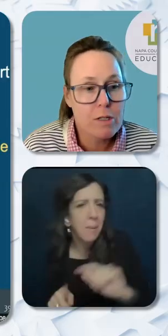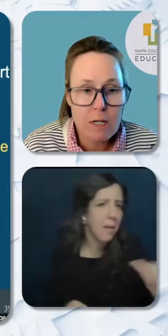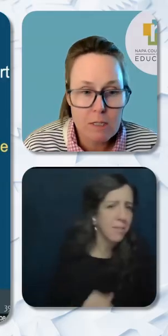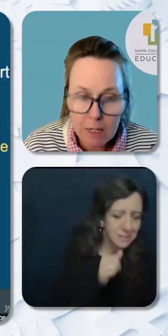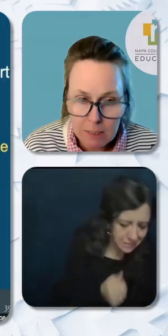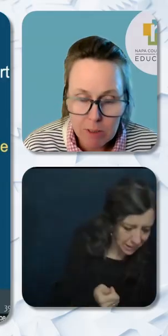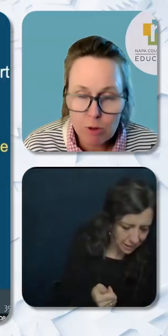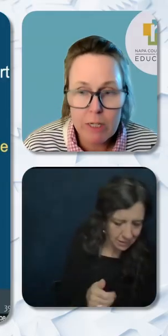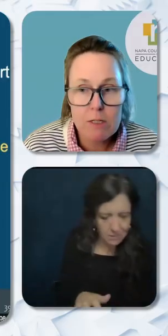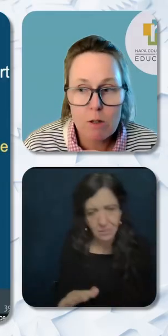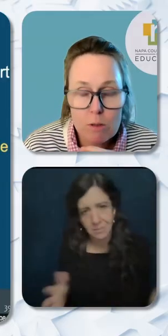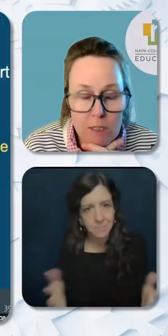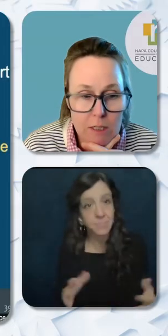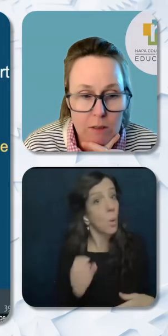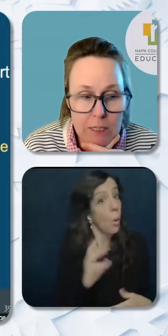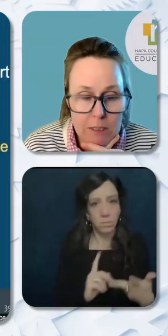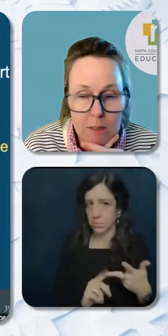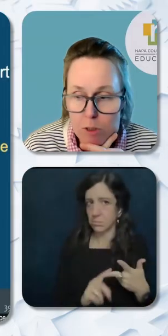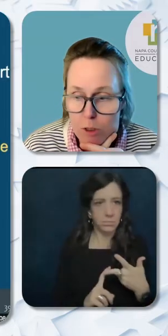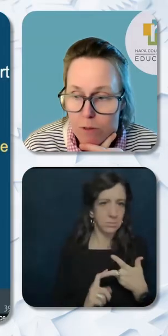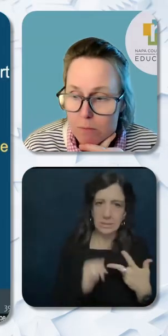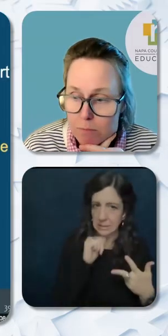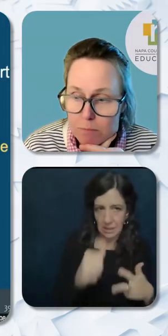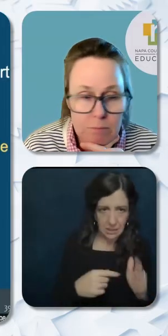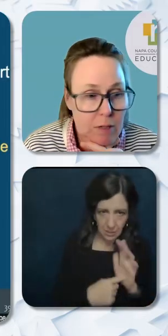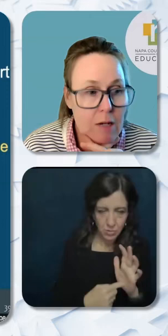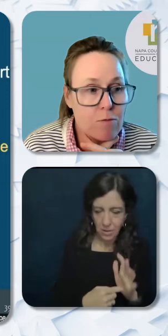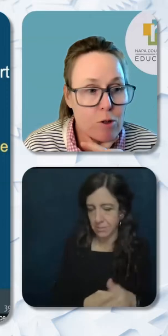Or does not demonstrate, so the skill isn't observed.